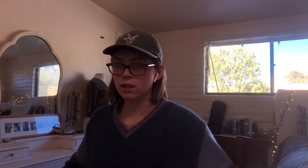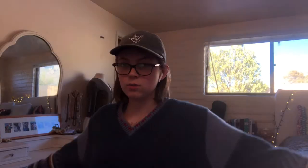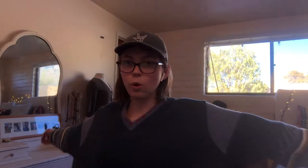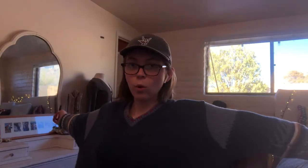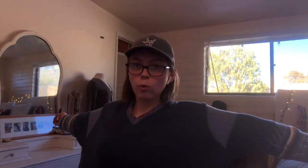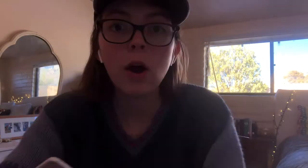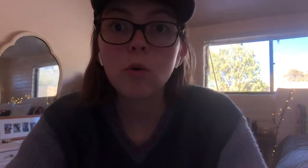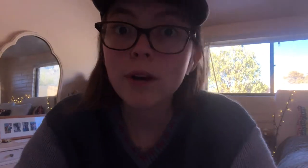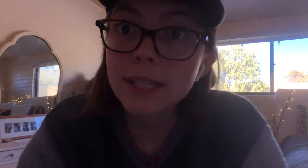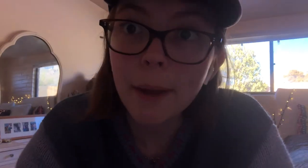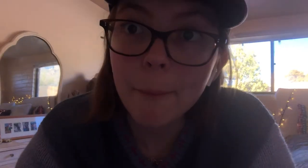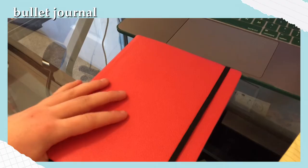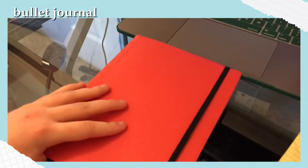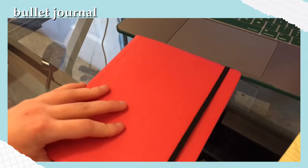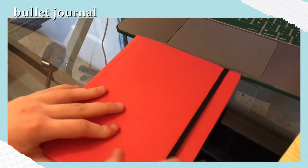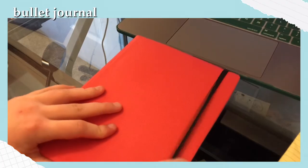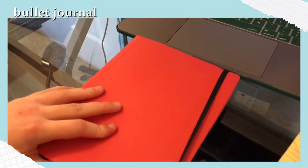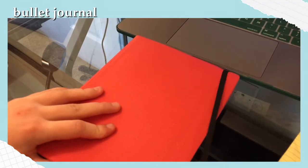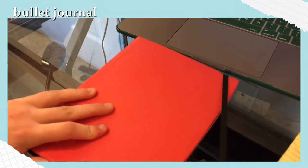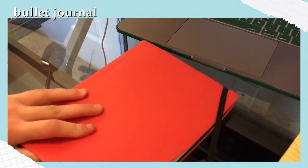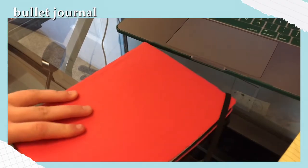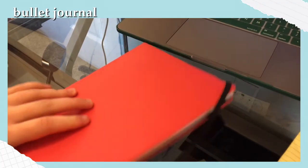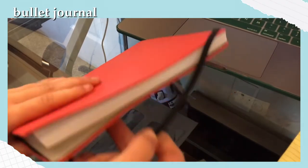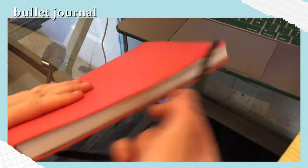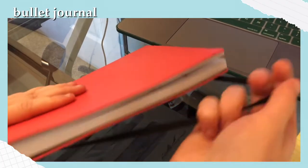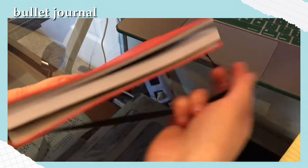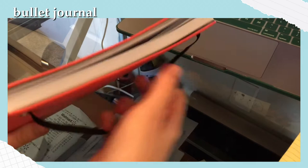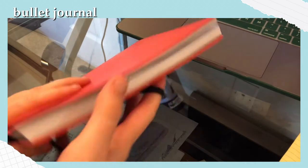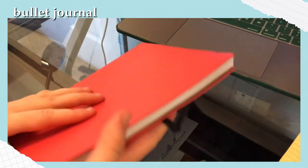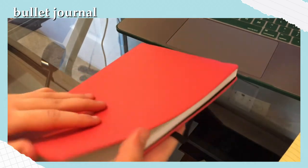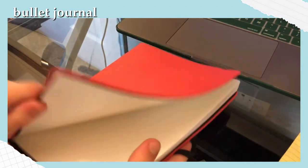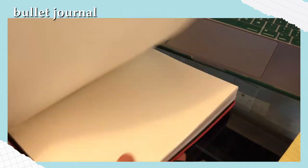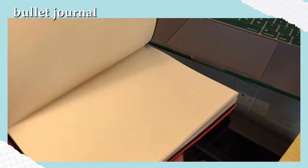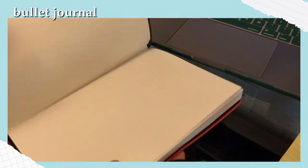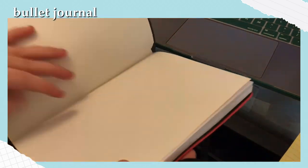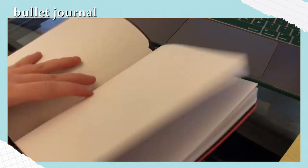that's cool work time so i know i said that i was going to work but really quick i just